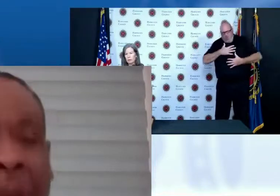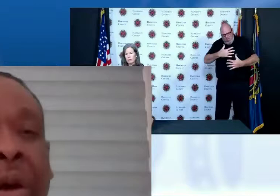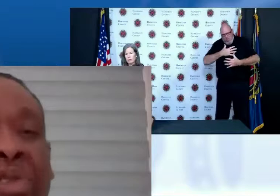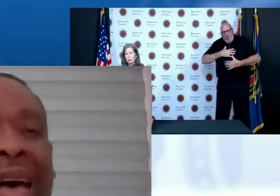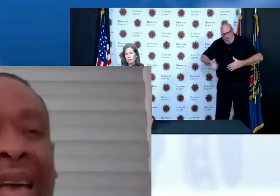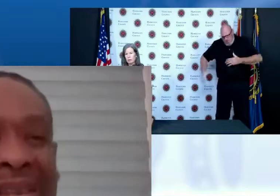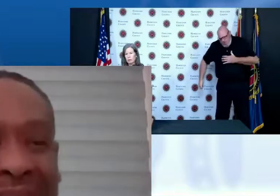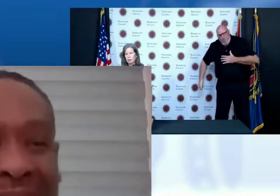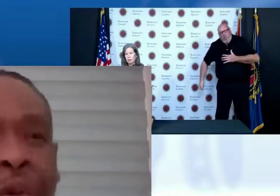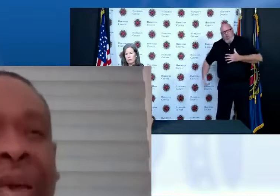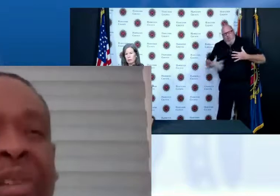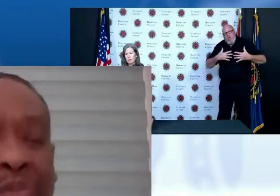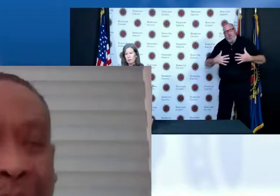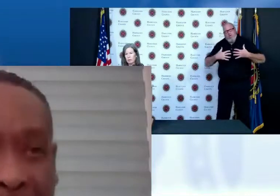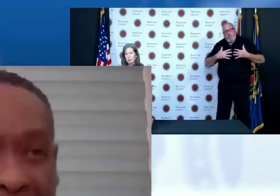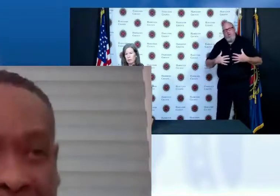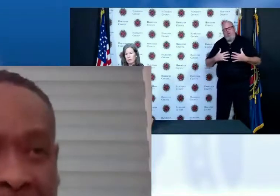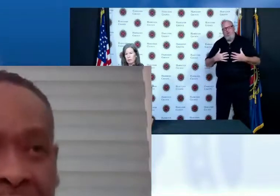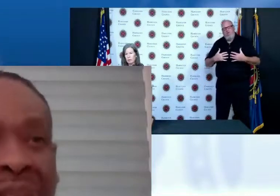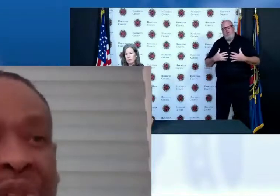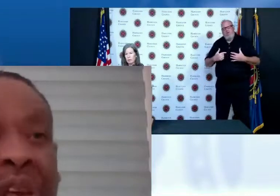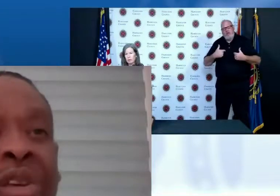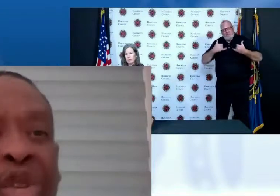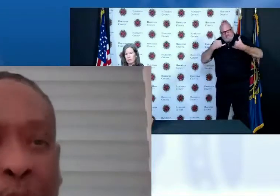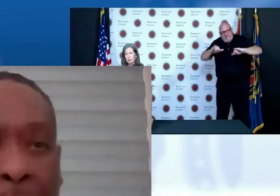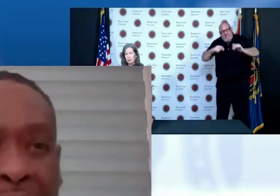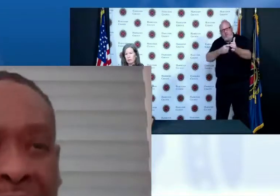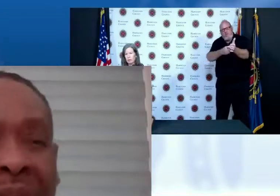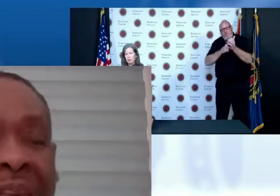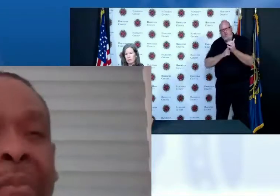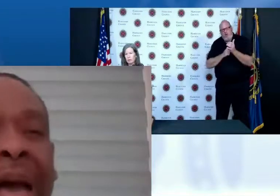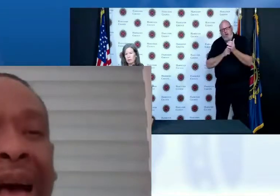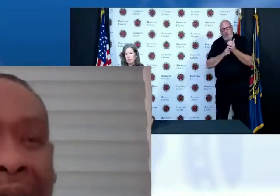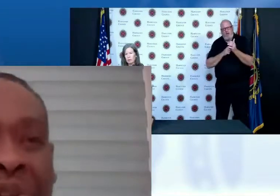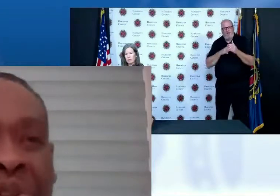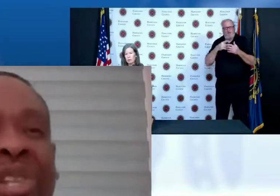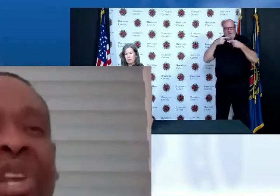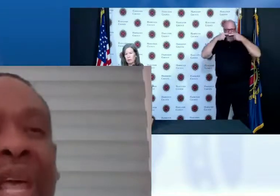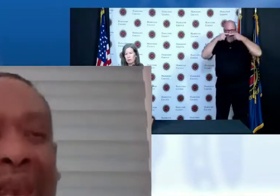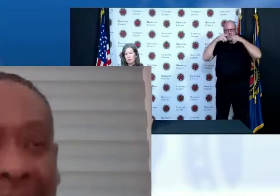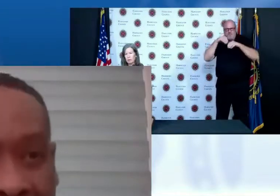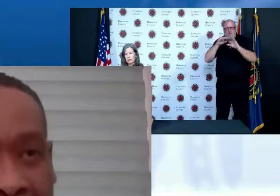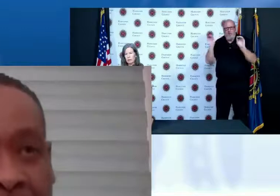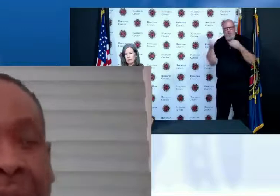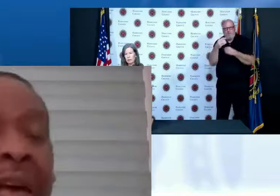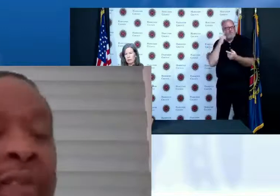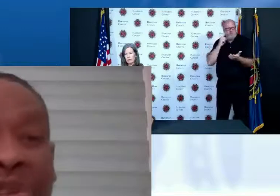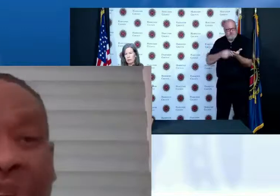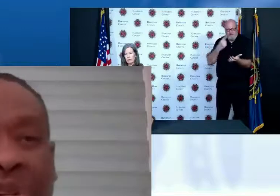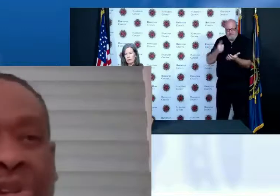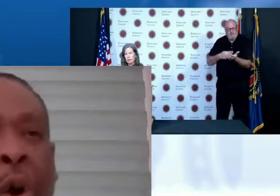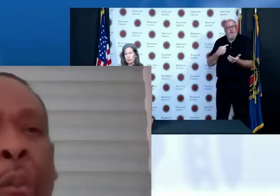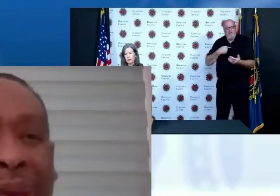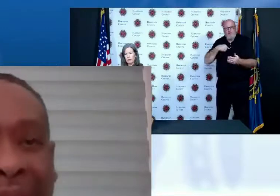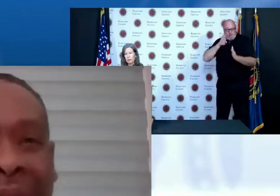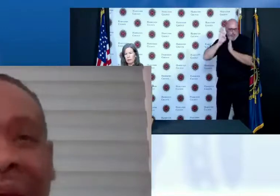because I still experience sudden drops in my oxygen level and physicians have told me